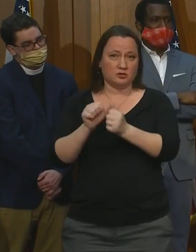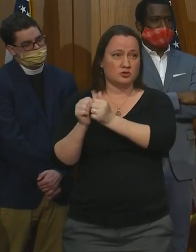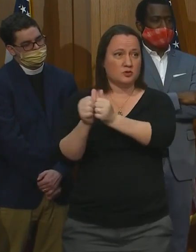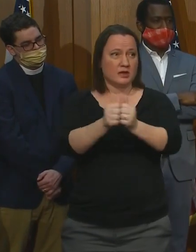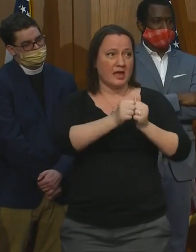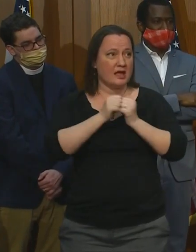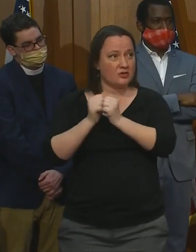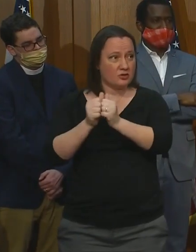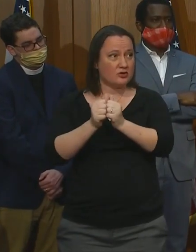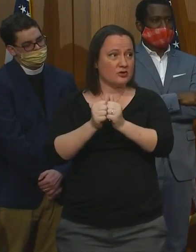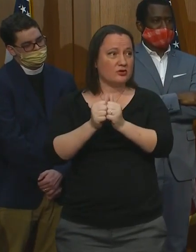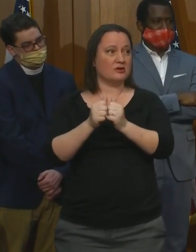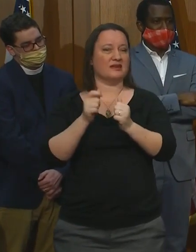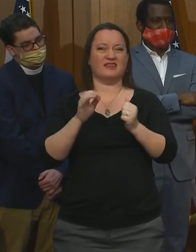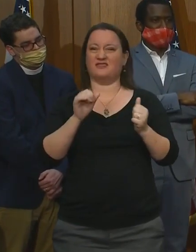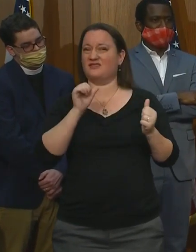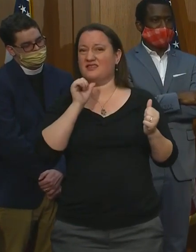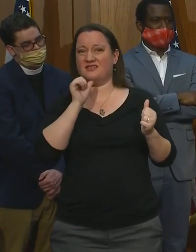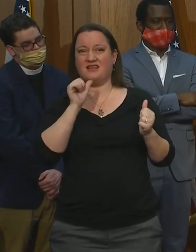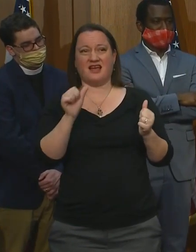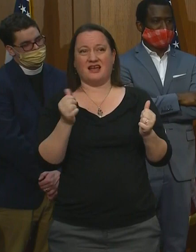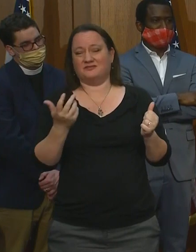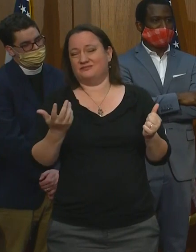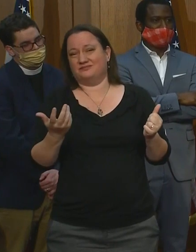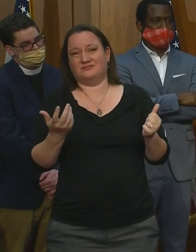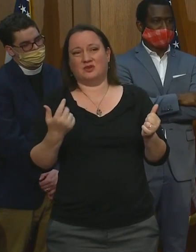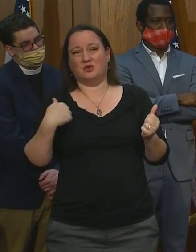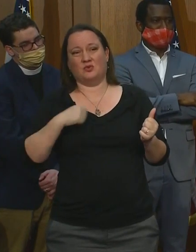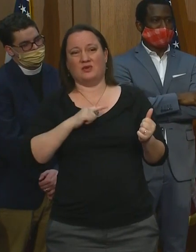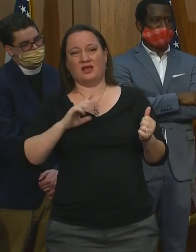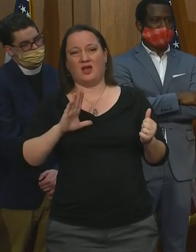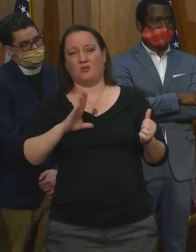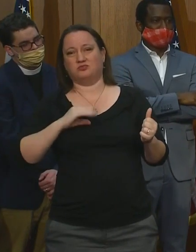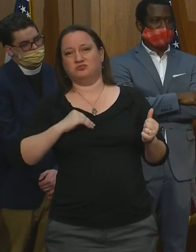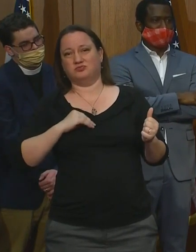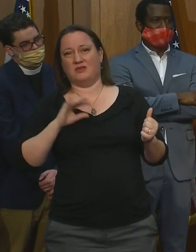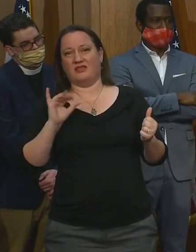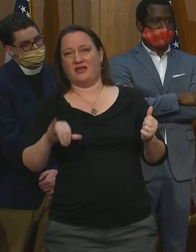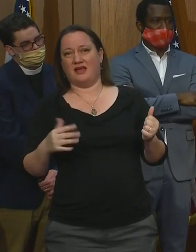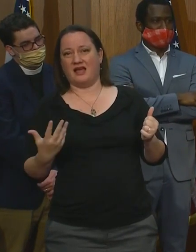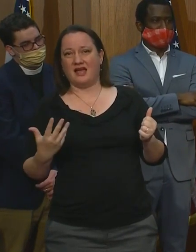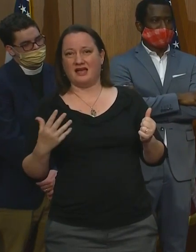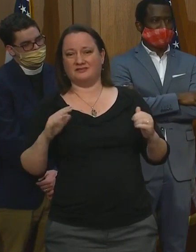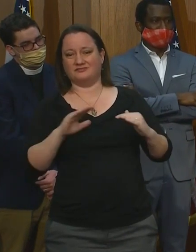ACTIVELY WORKING TO DISMANTLE